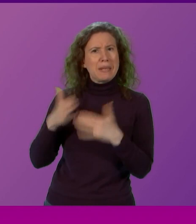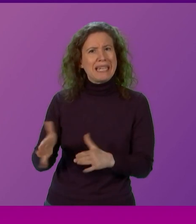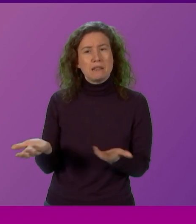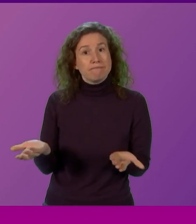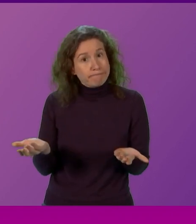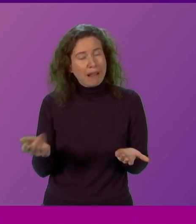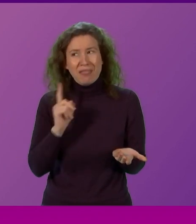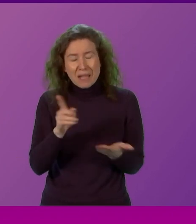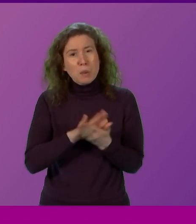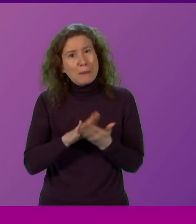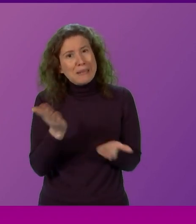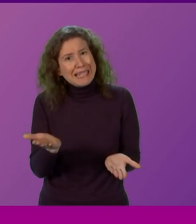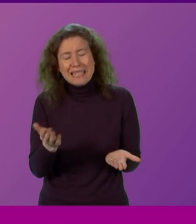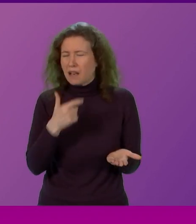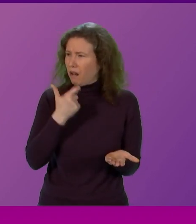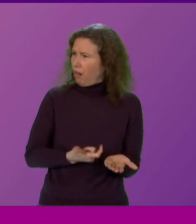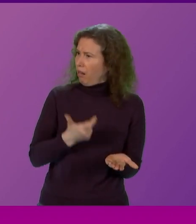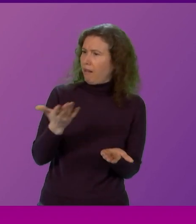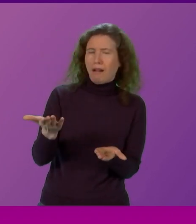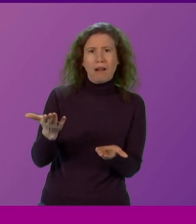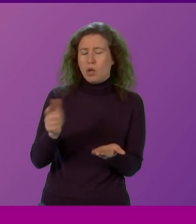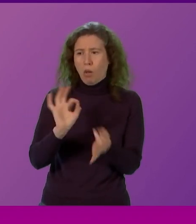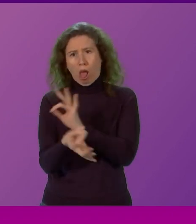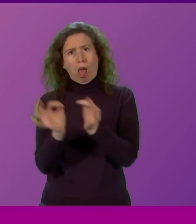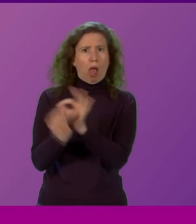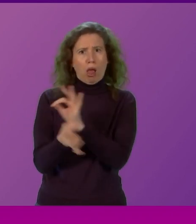That is what I mean when I talk about sheer opportunism and knee-jerk opposition.